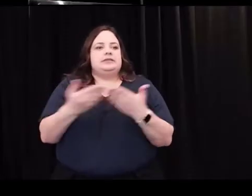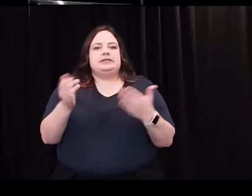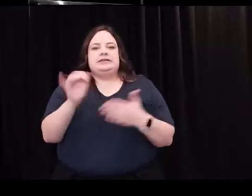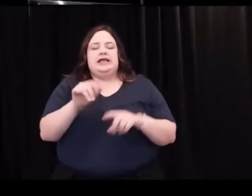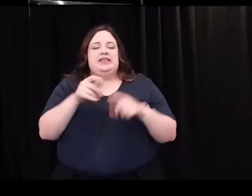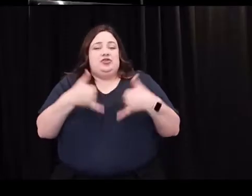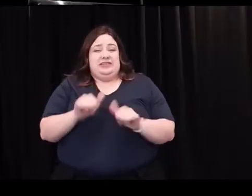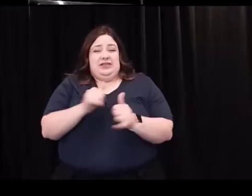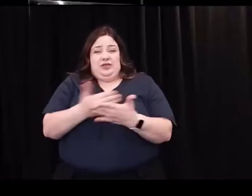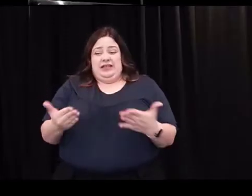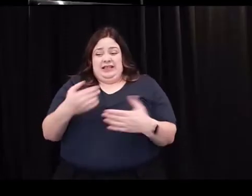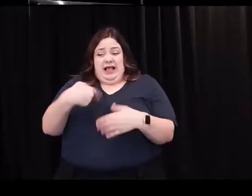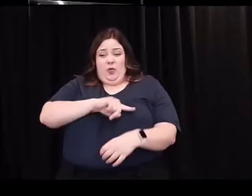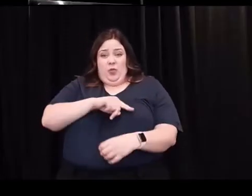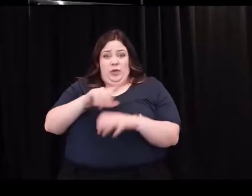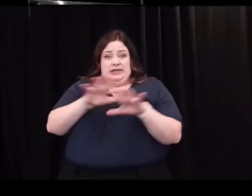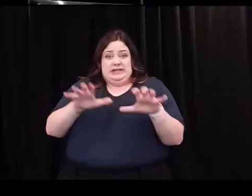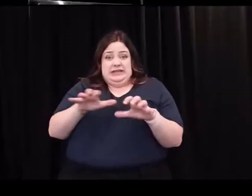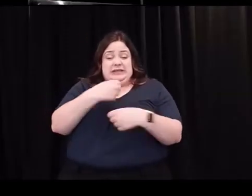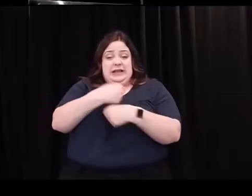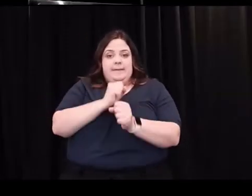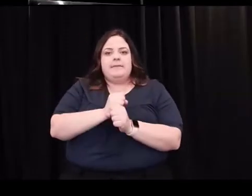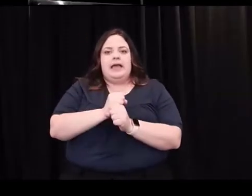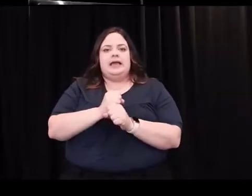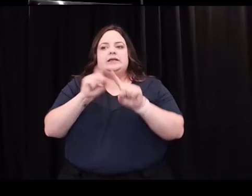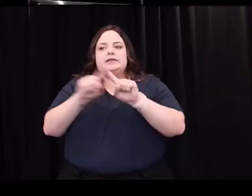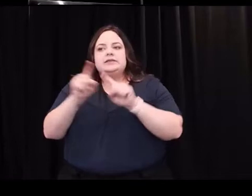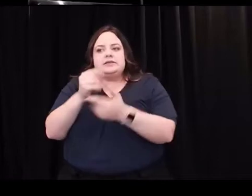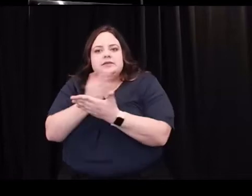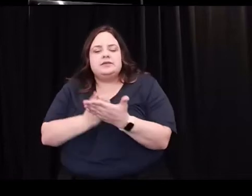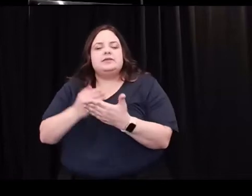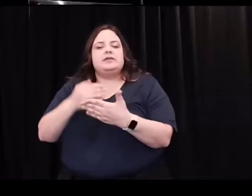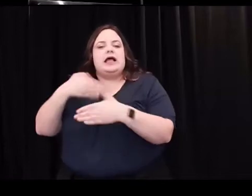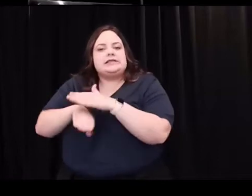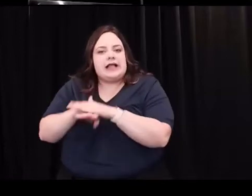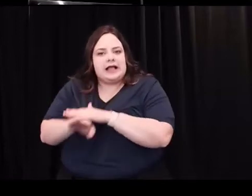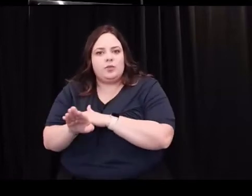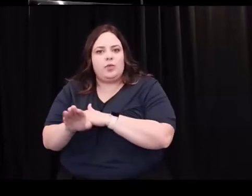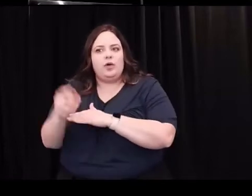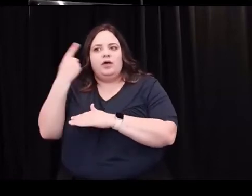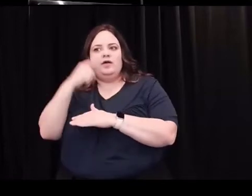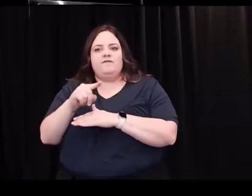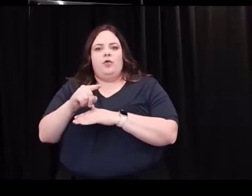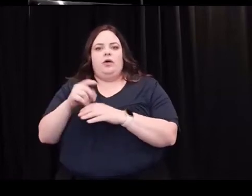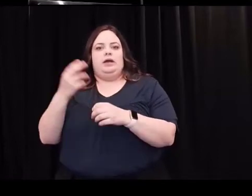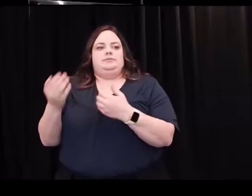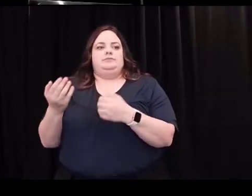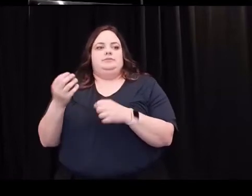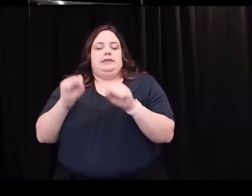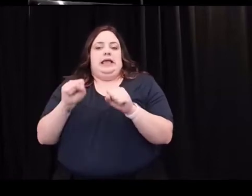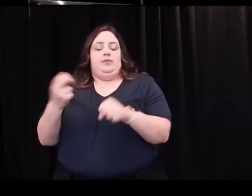we did to make all the bits and pieces accessible for navigating through it. As well as the pieces